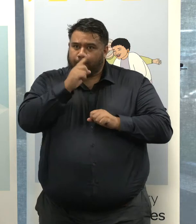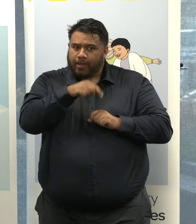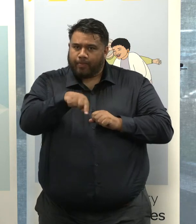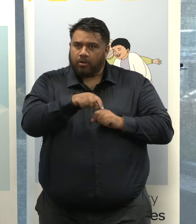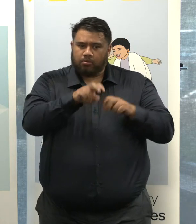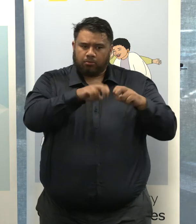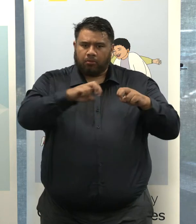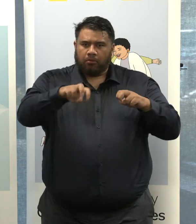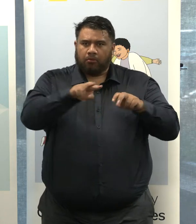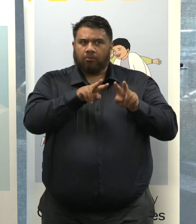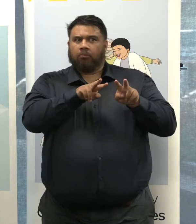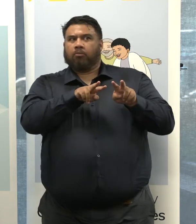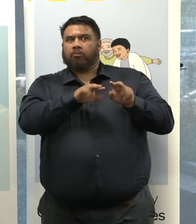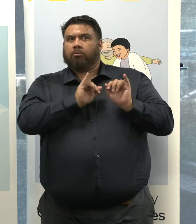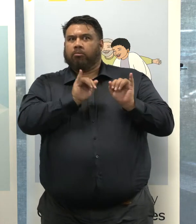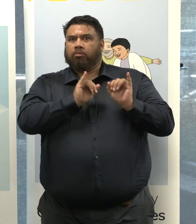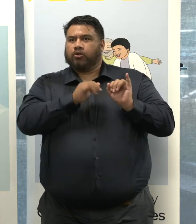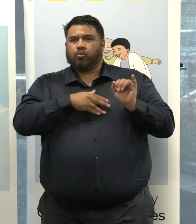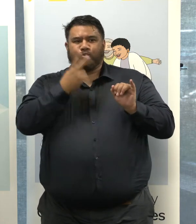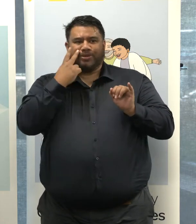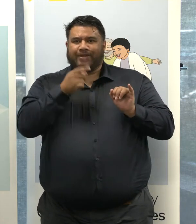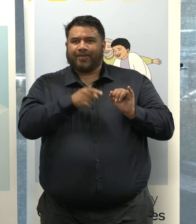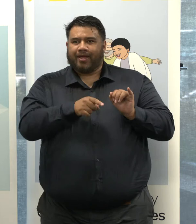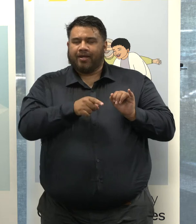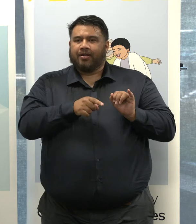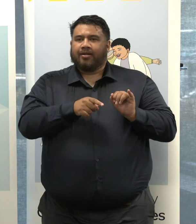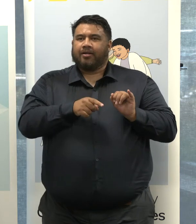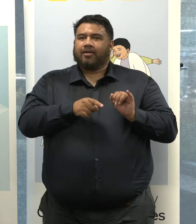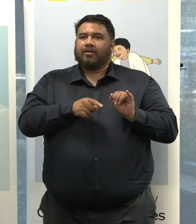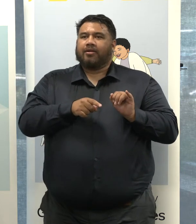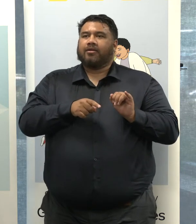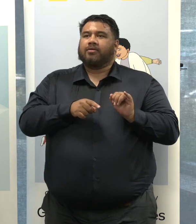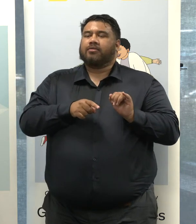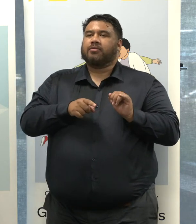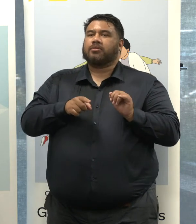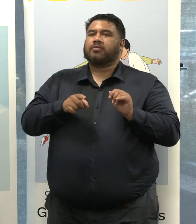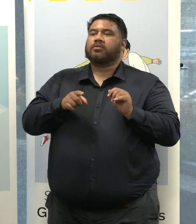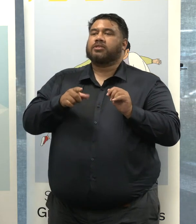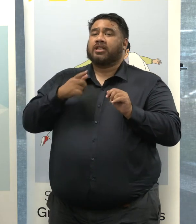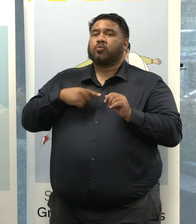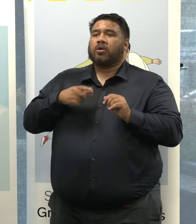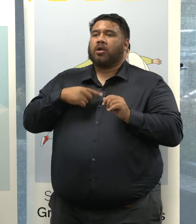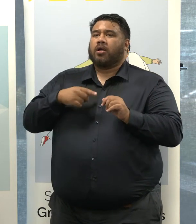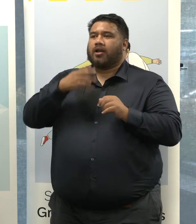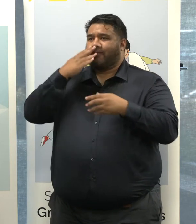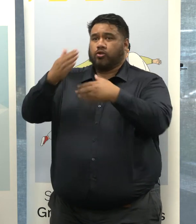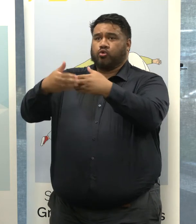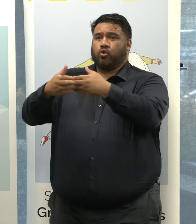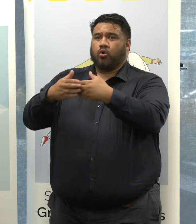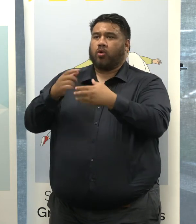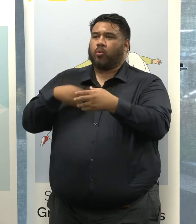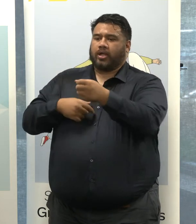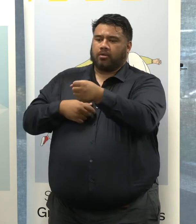The other thing is we are trying to protect our staff and the other patients in the